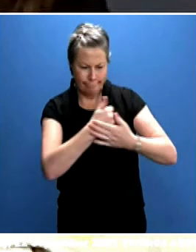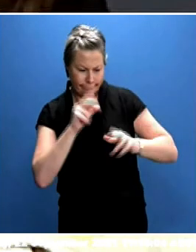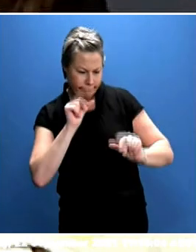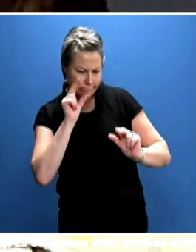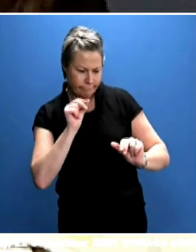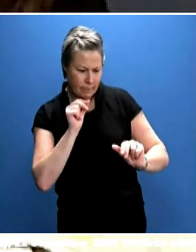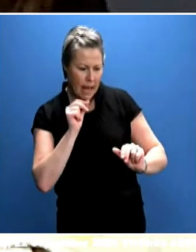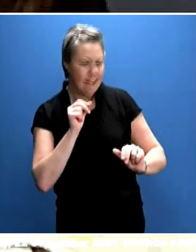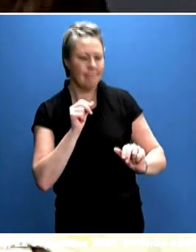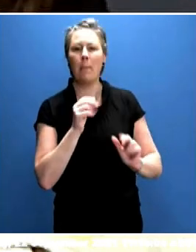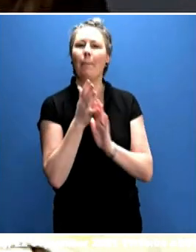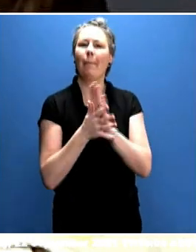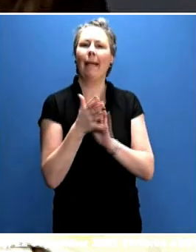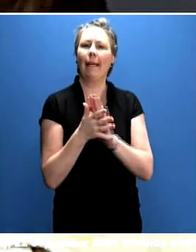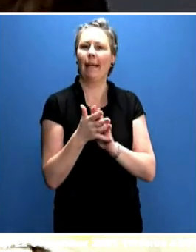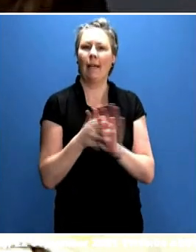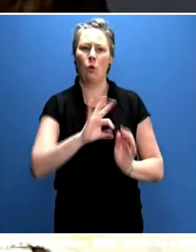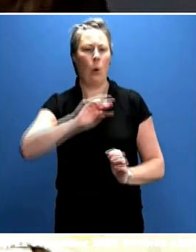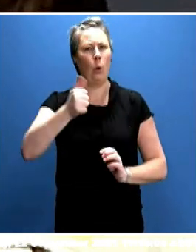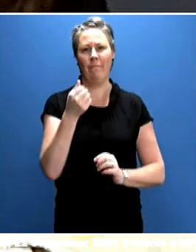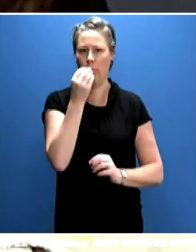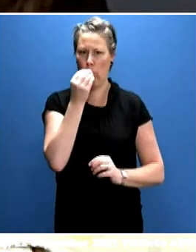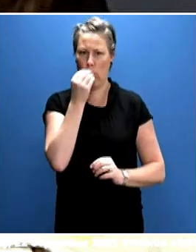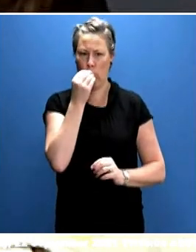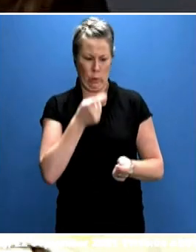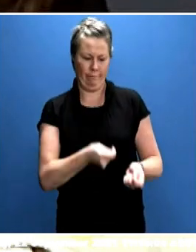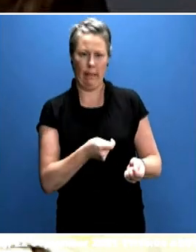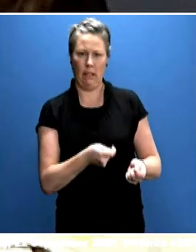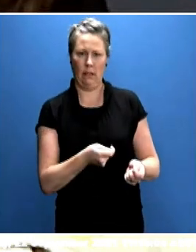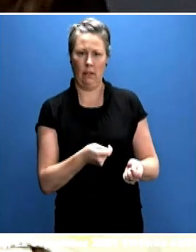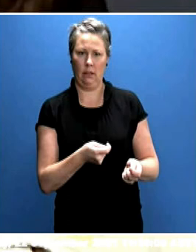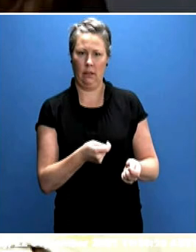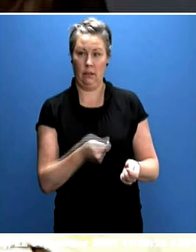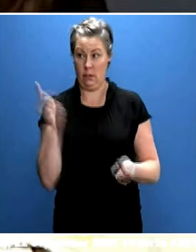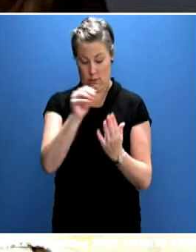Therefore he does not receive regular or nourishing meals. Despite all that, they did nothing.